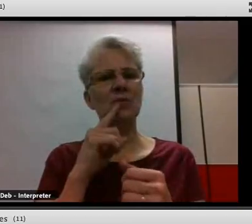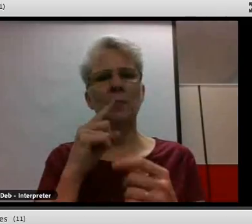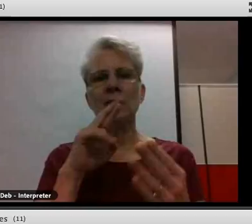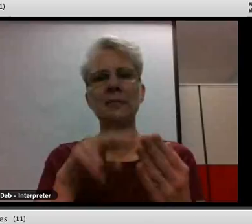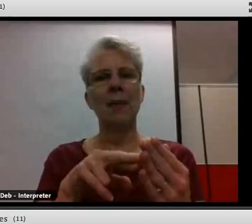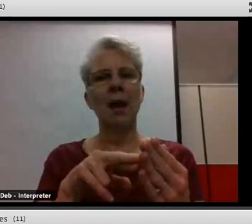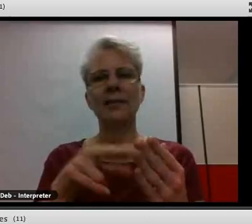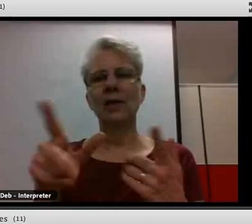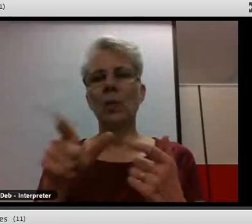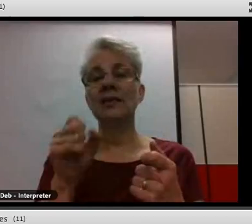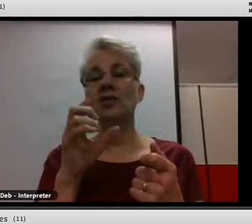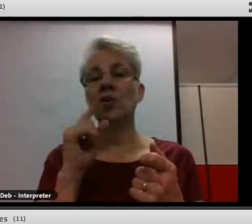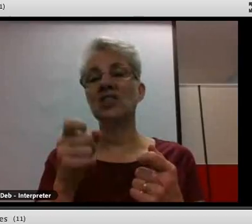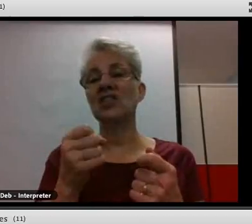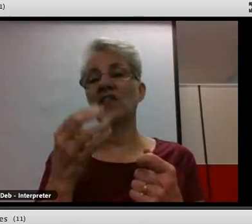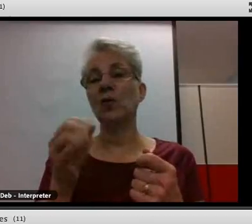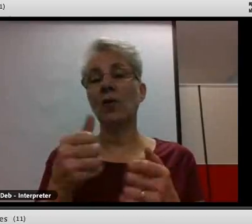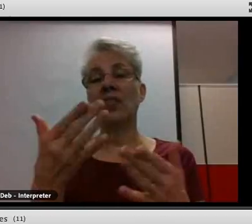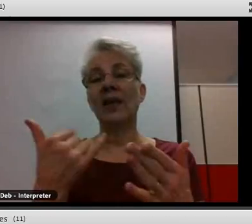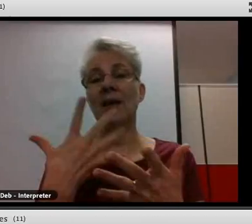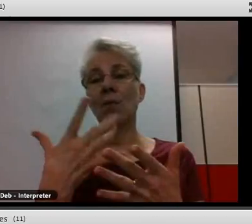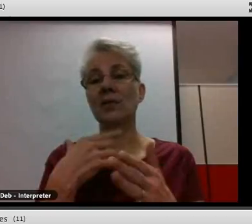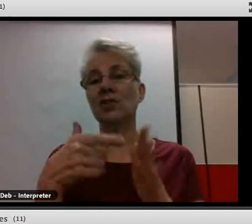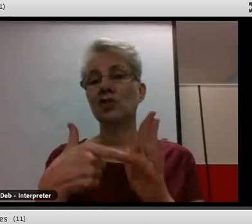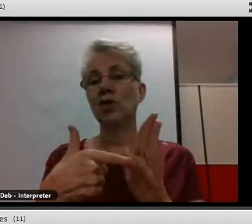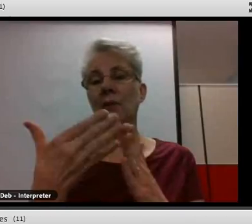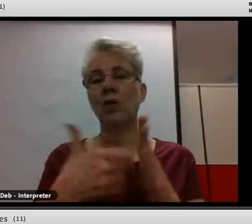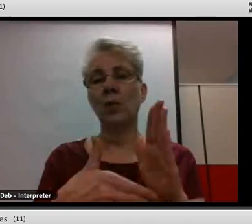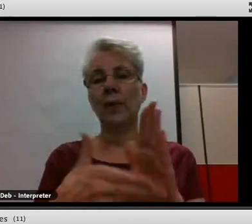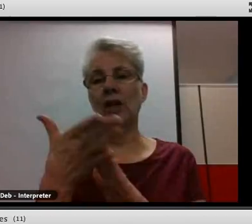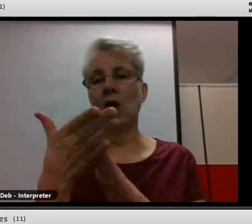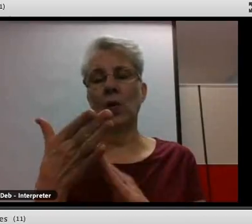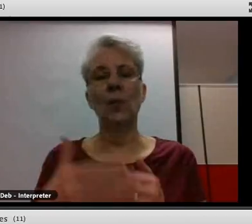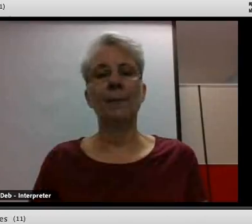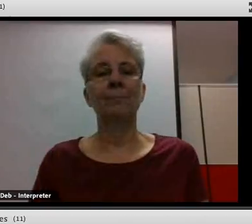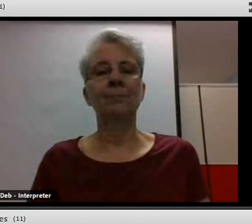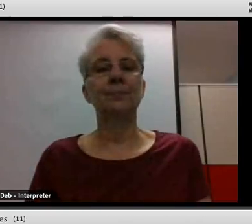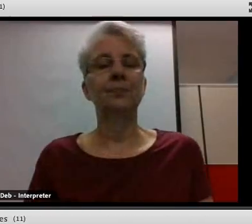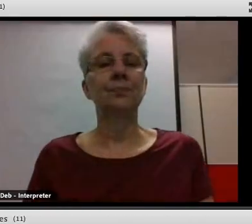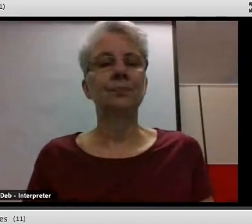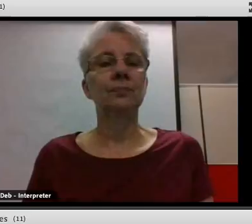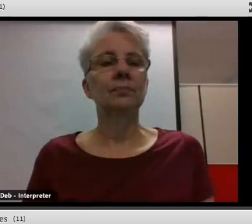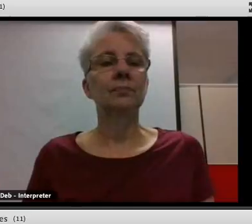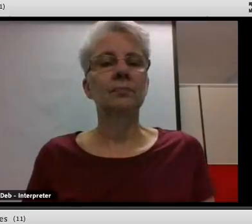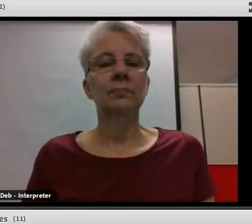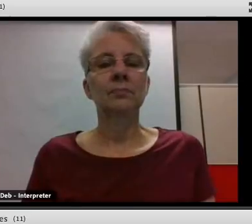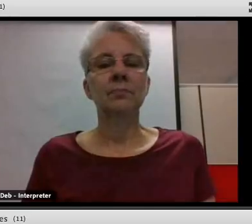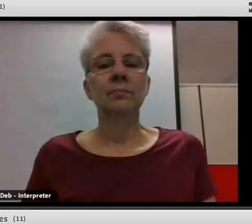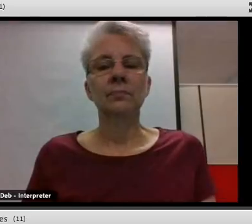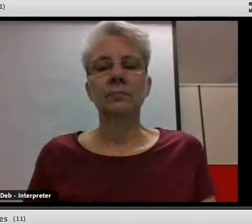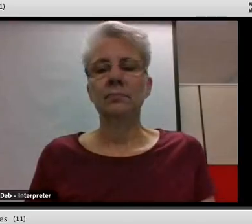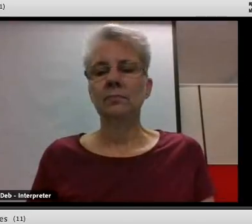And I'm sure it's talking about the -- Oh, gosh. What's the right word?